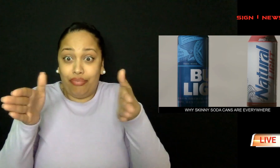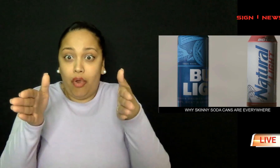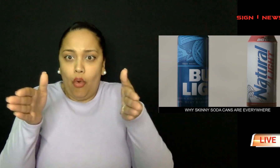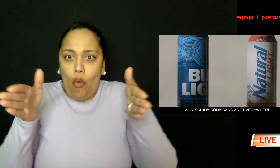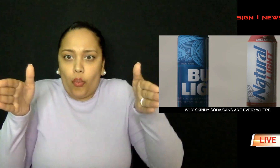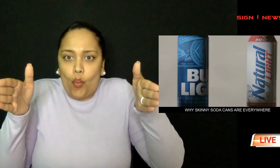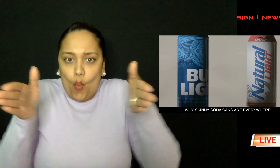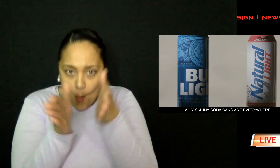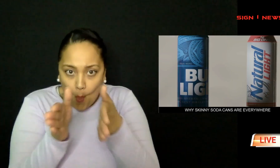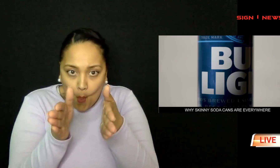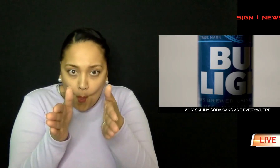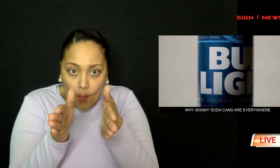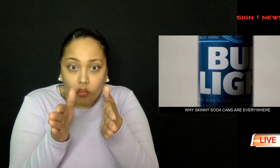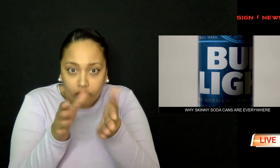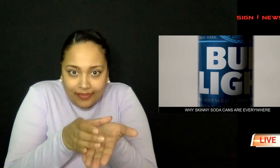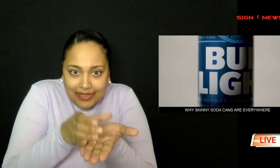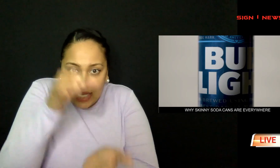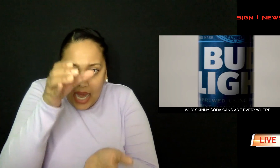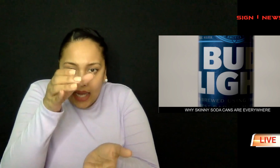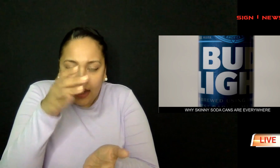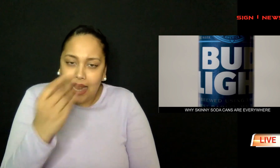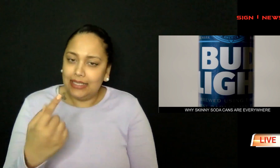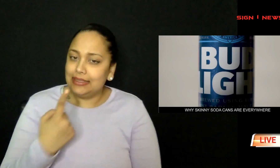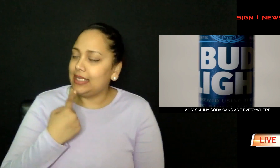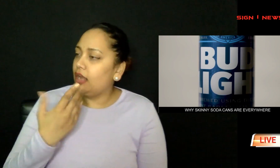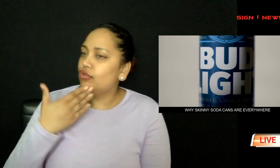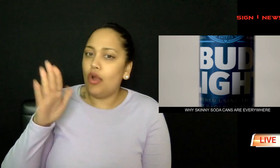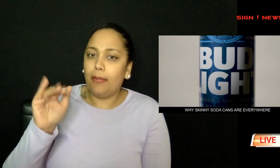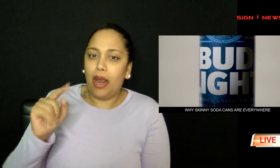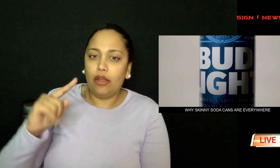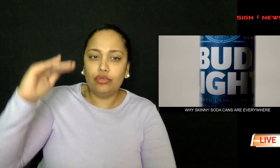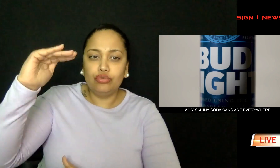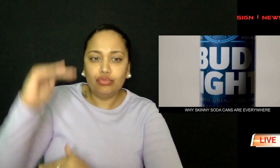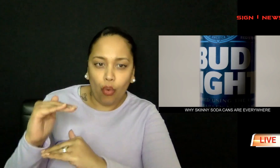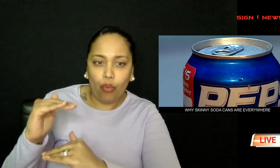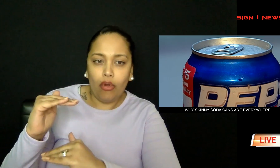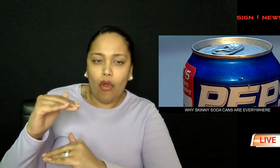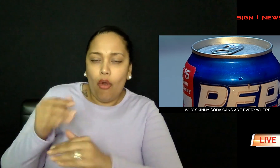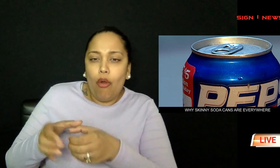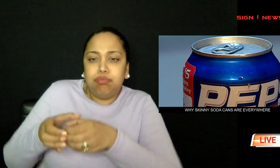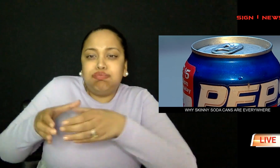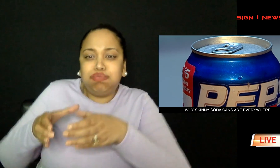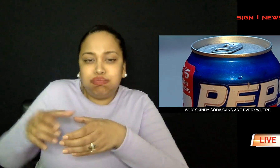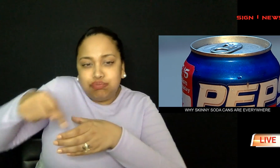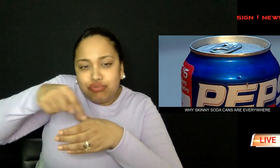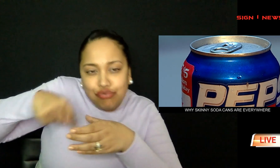more beverage companies are now using slimmer cans and saying goodbye to the short round